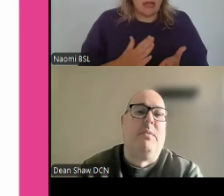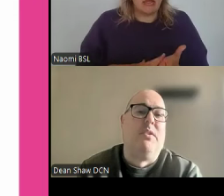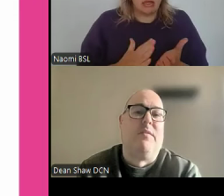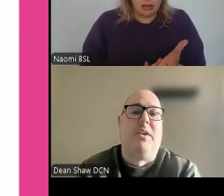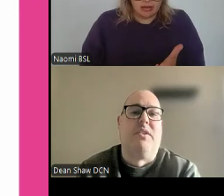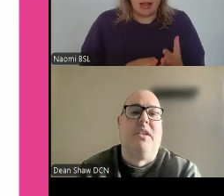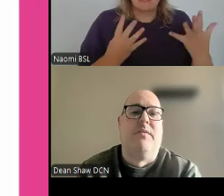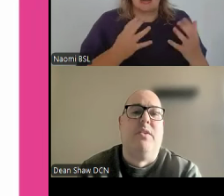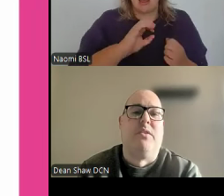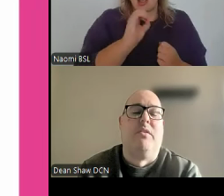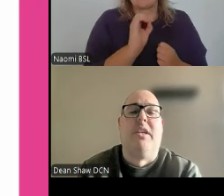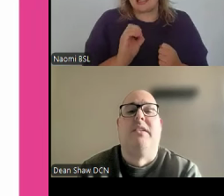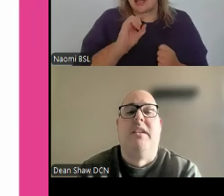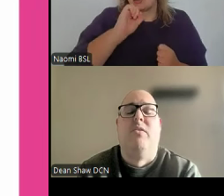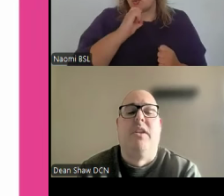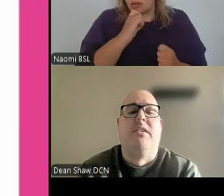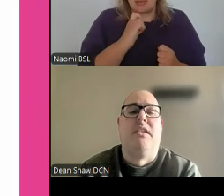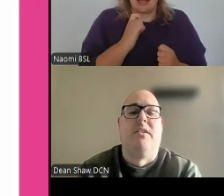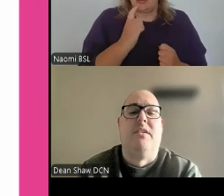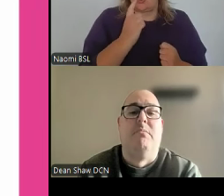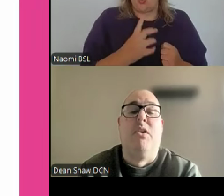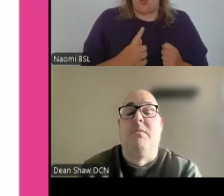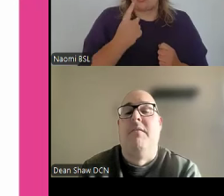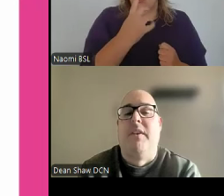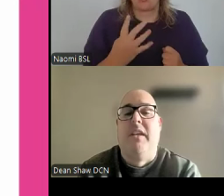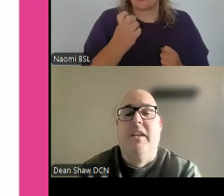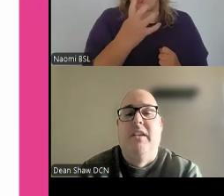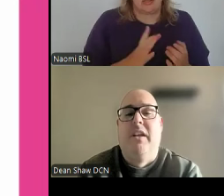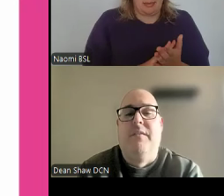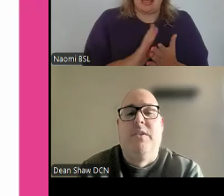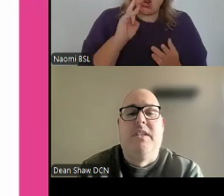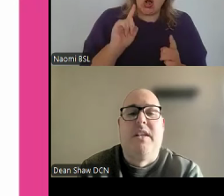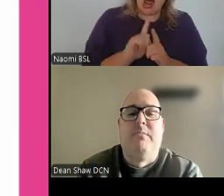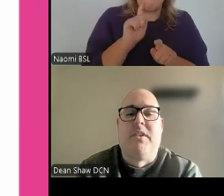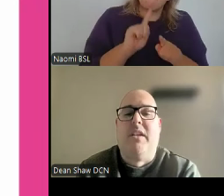I suppose the frequency of those contacting their audiences is mostly monthly at 47%.